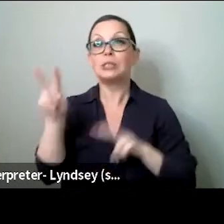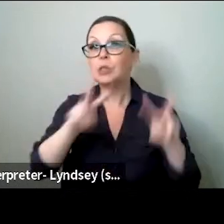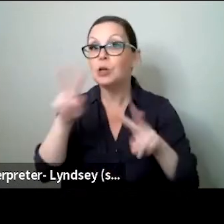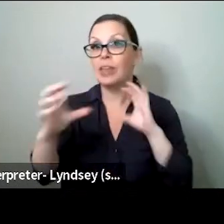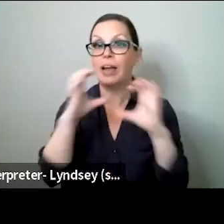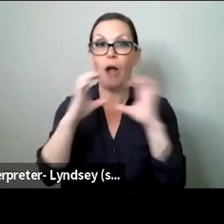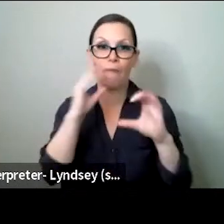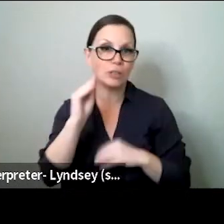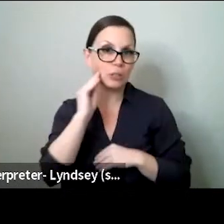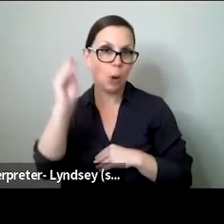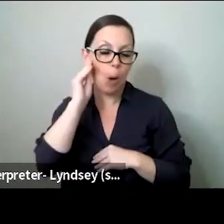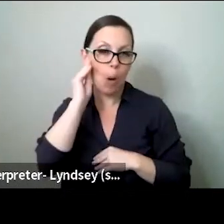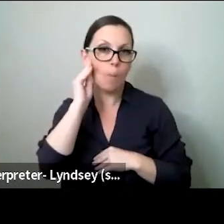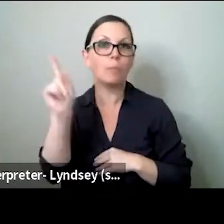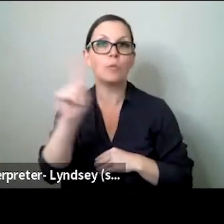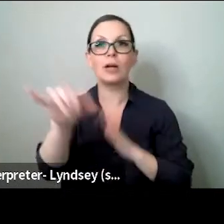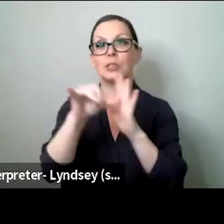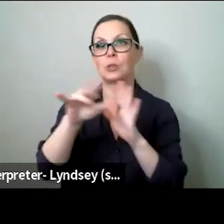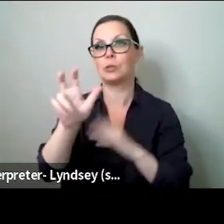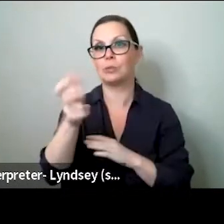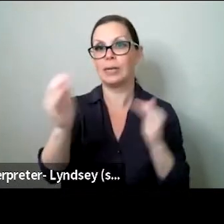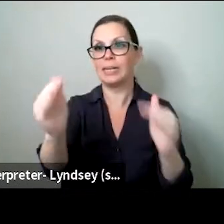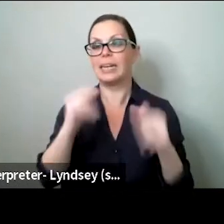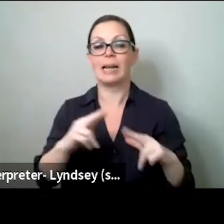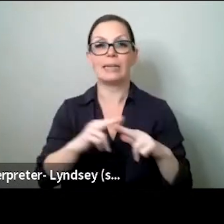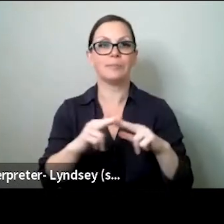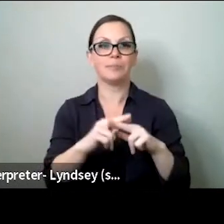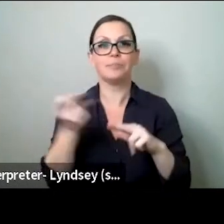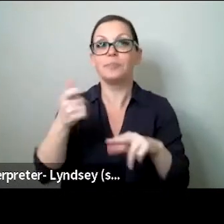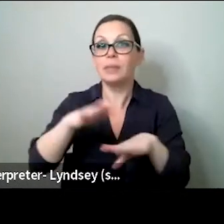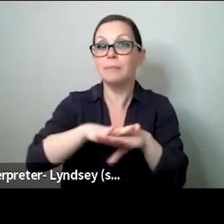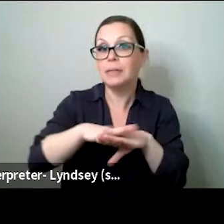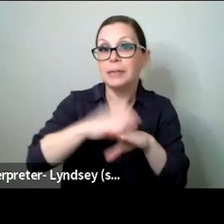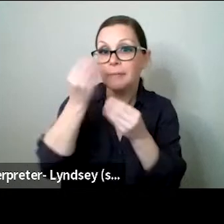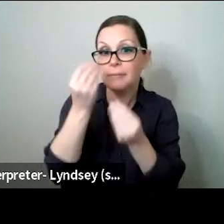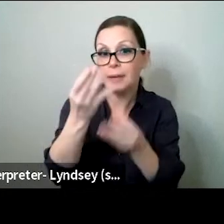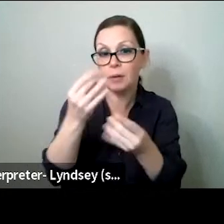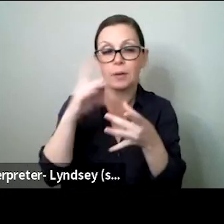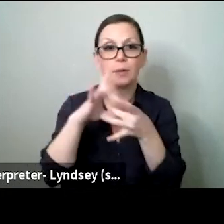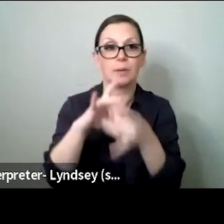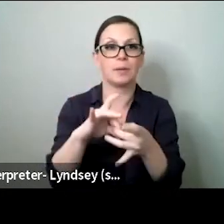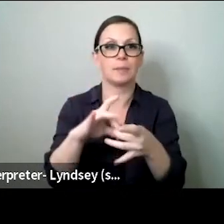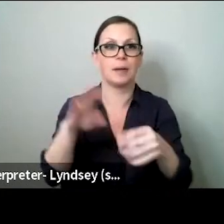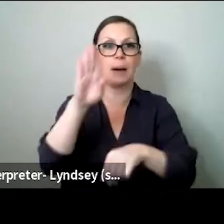on our YouTube channel. On our next slide, we have a little bit of information about our business panels.